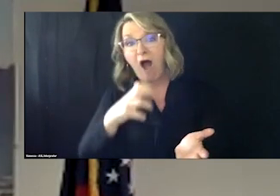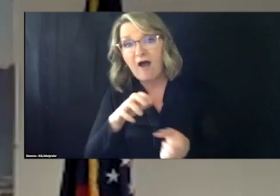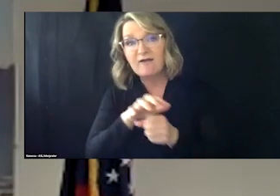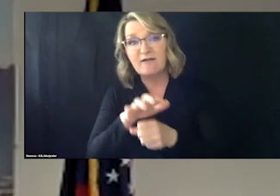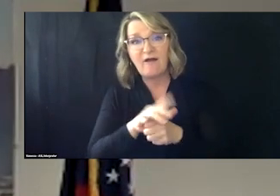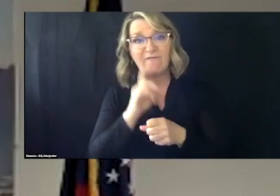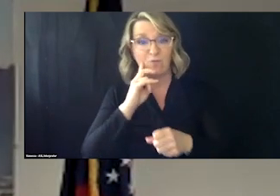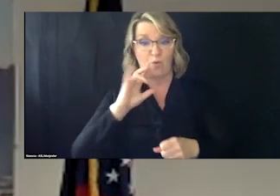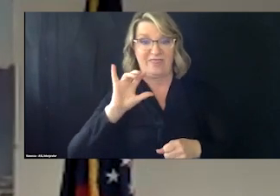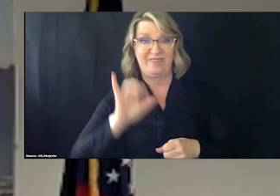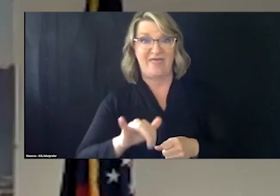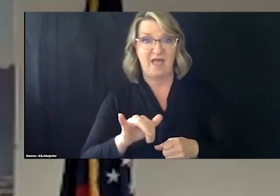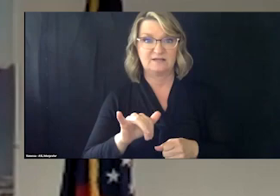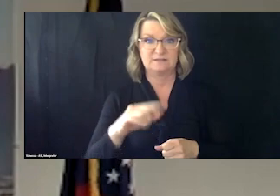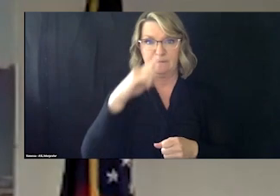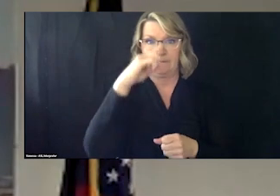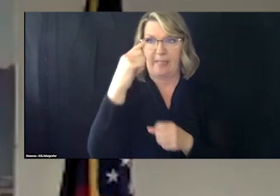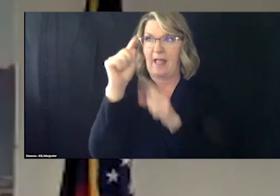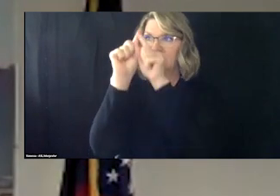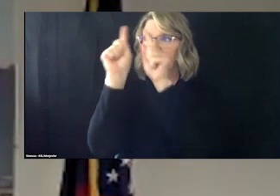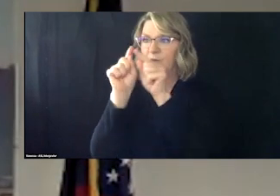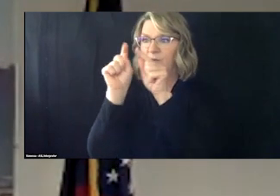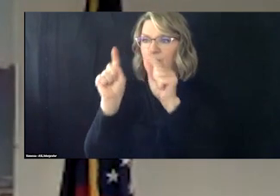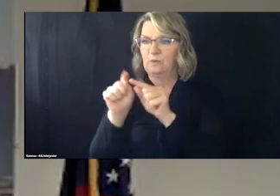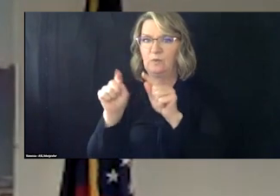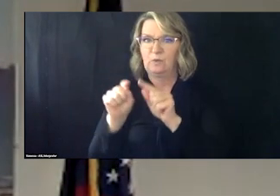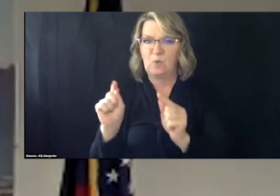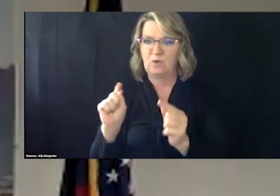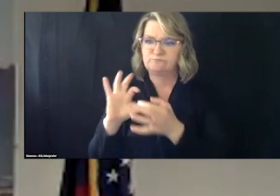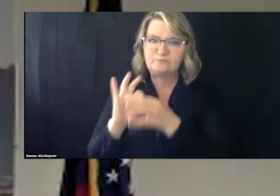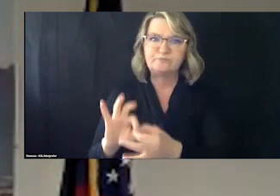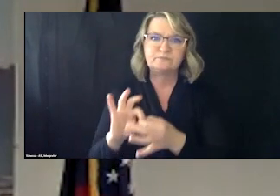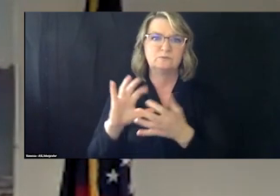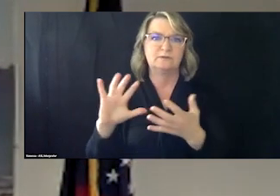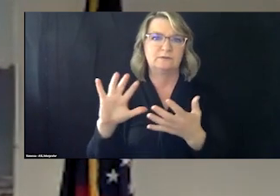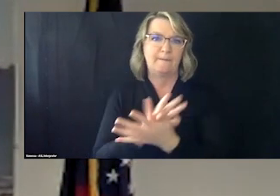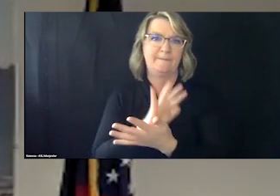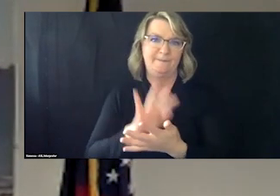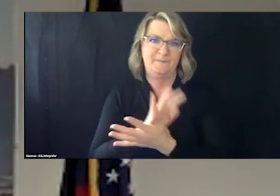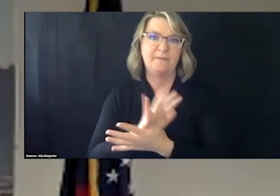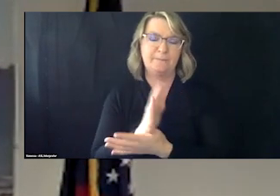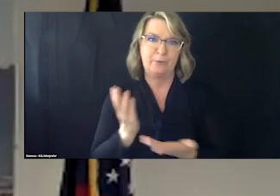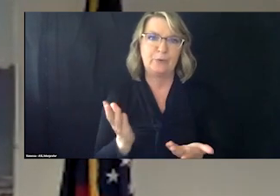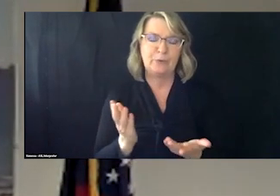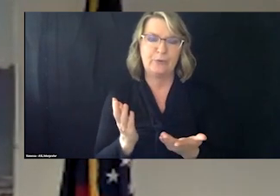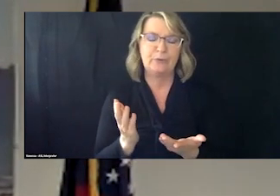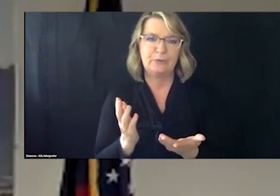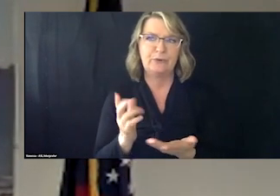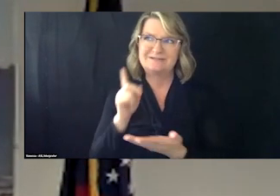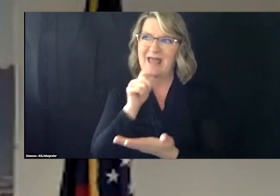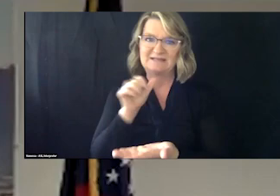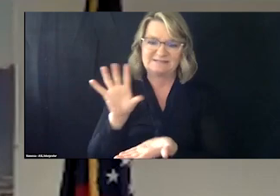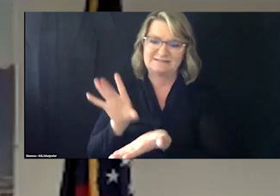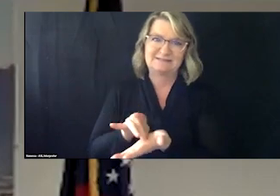that those timing marks fuse with the paper right and then stick to the paper so that was three of